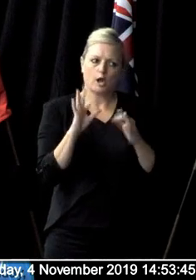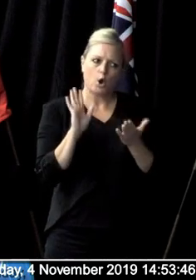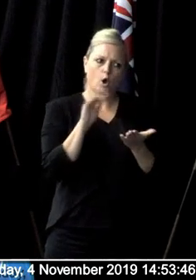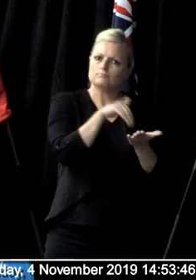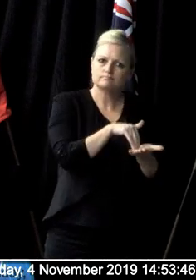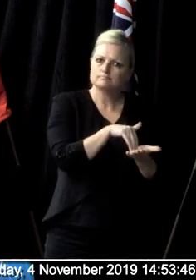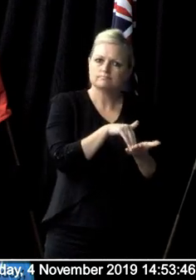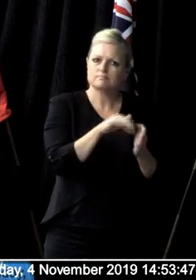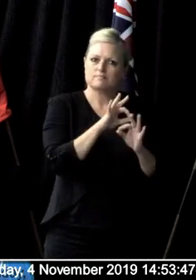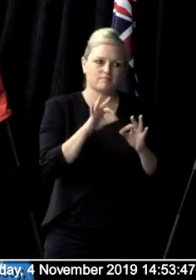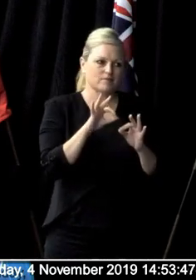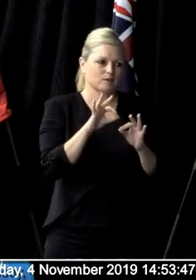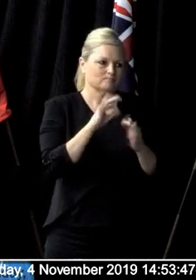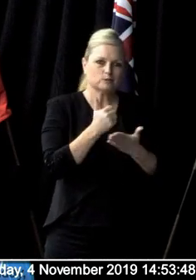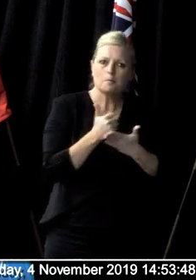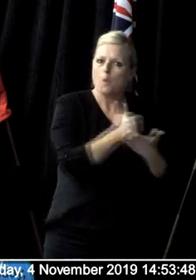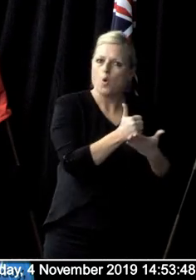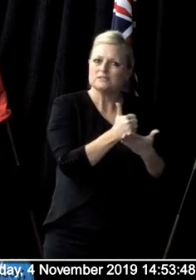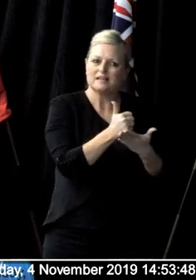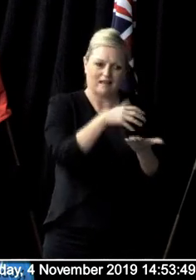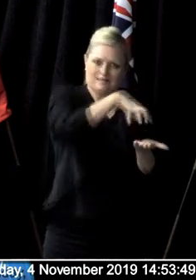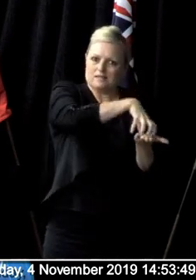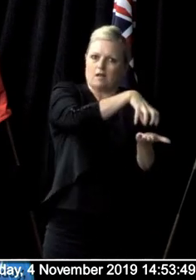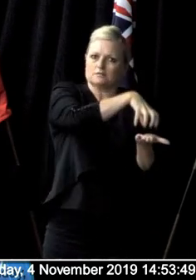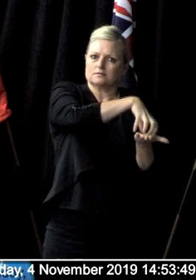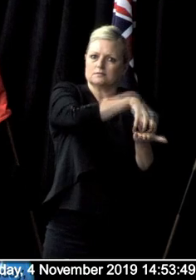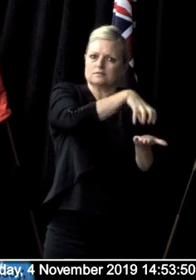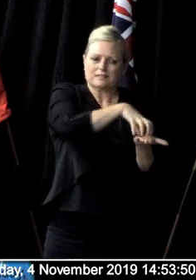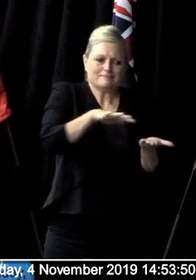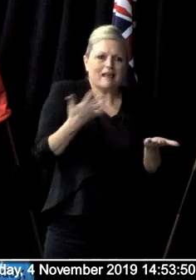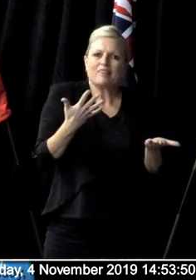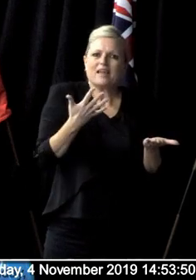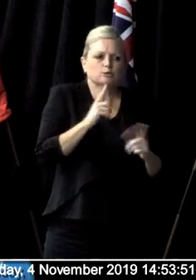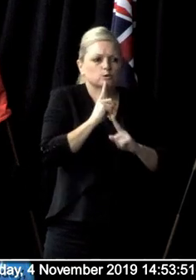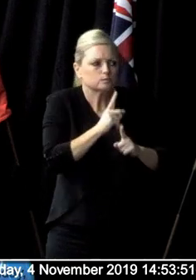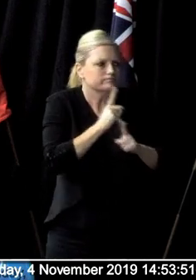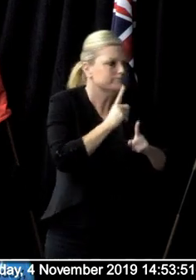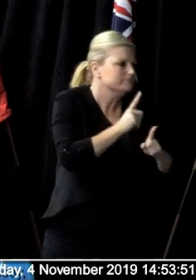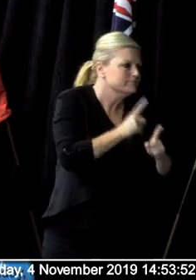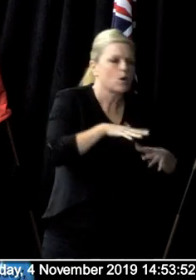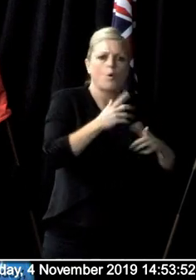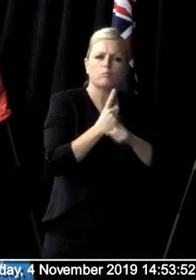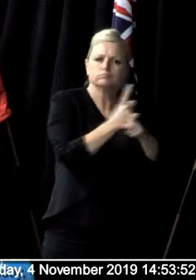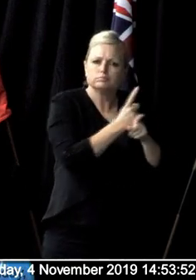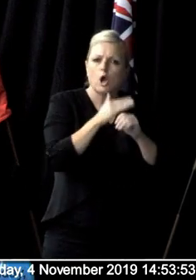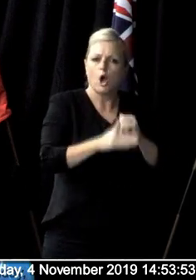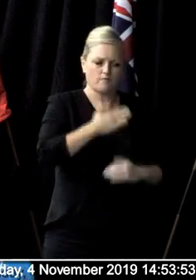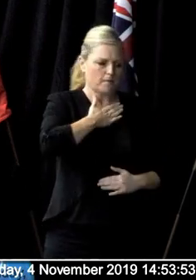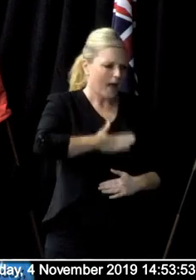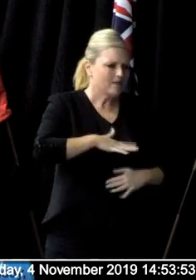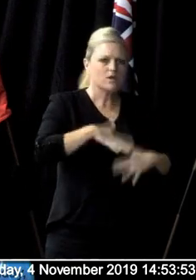to give support, to give guidance and behavioural issue modifications.